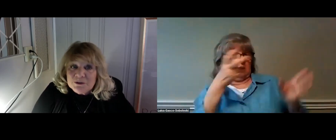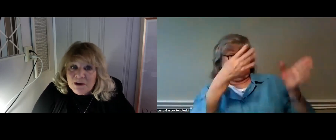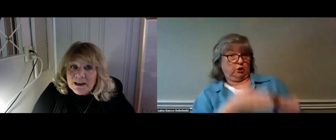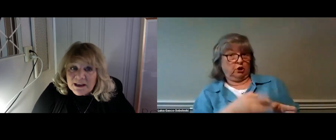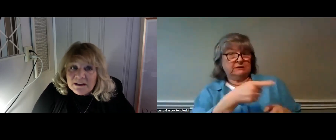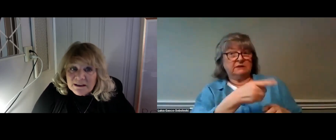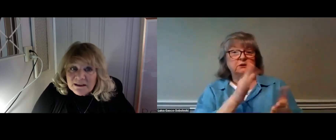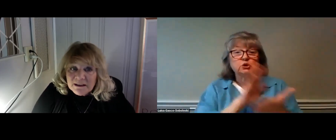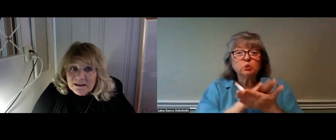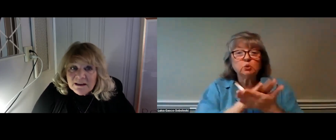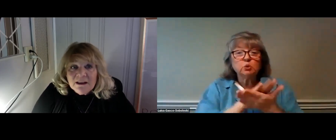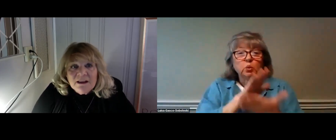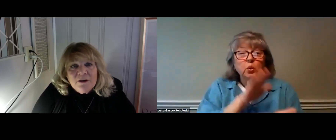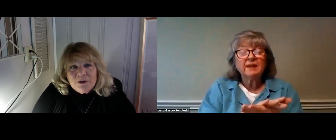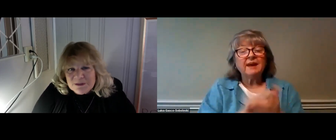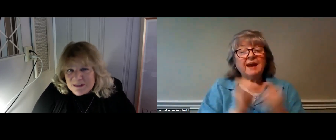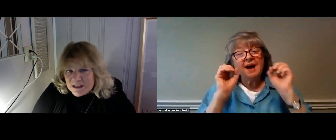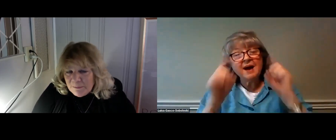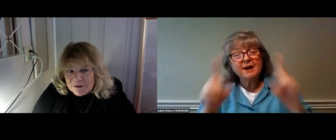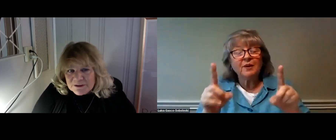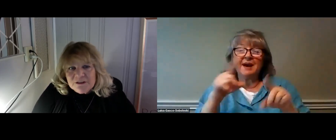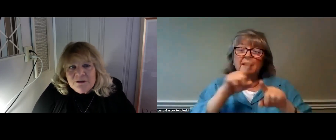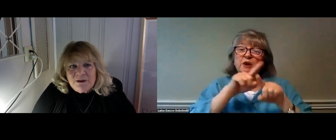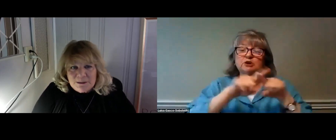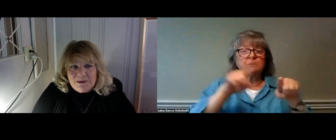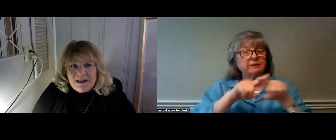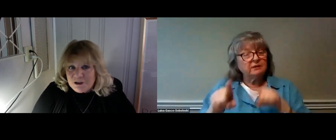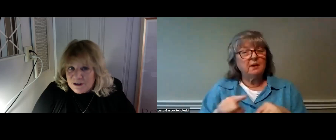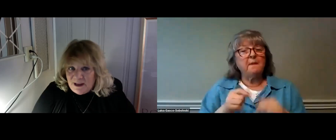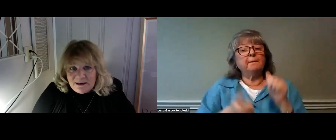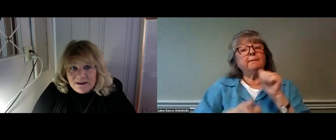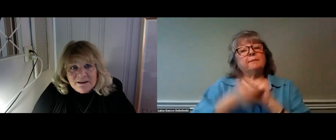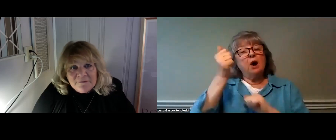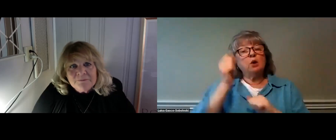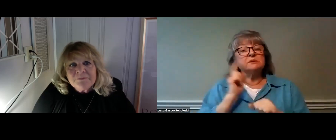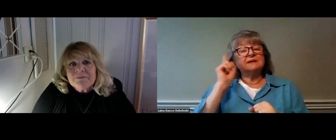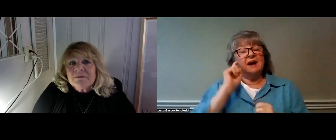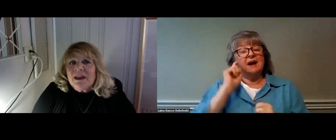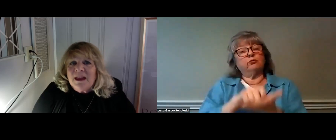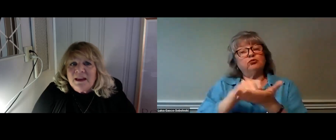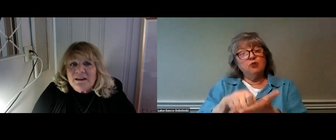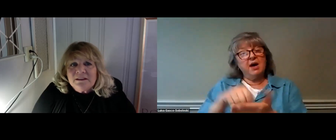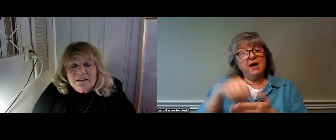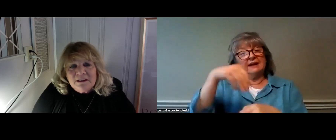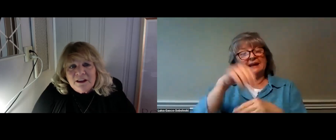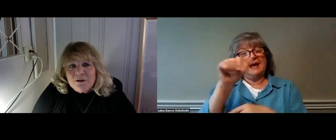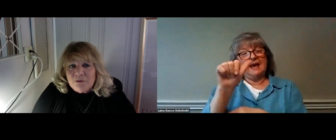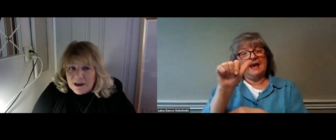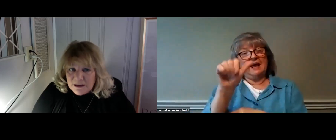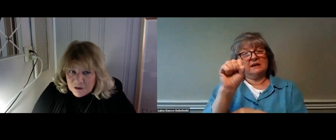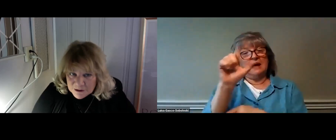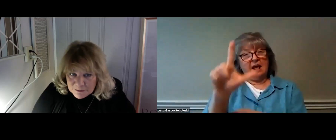writing. When you see a person who has been educated and you write notes back